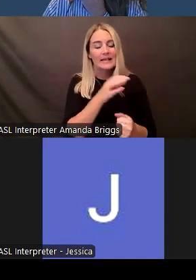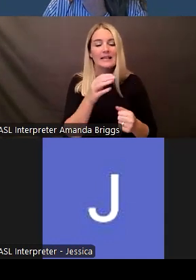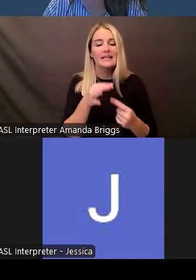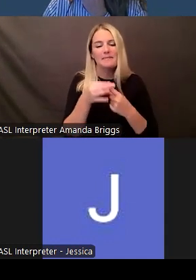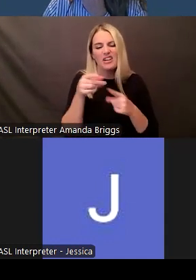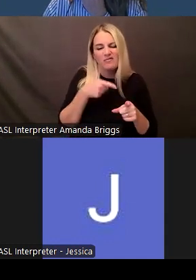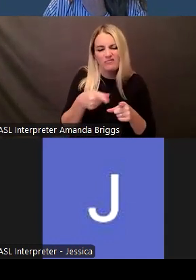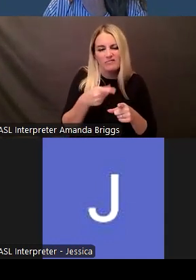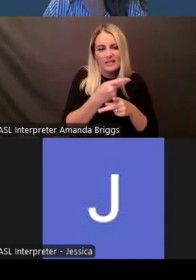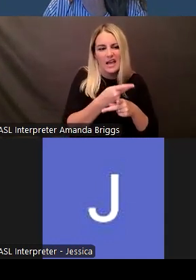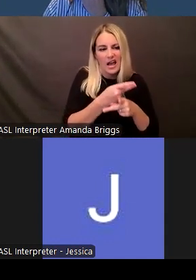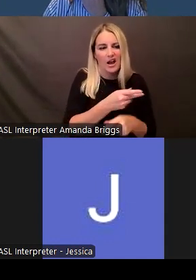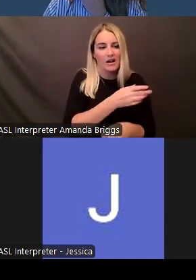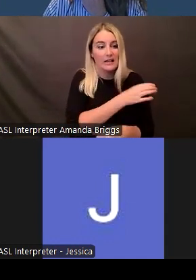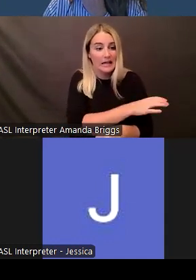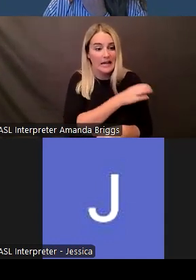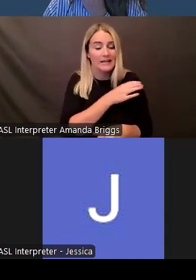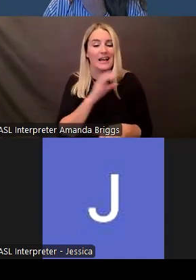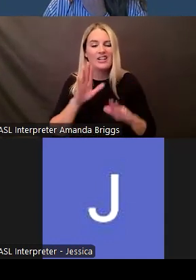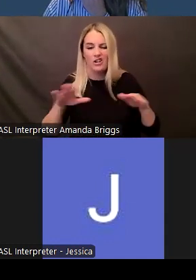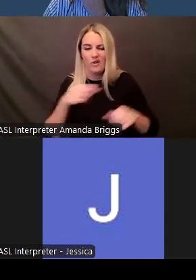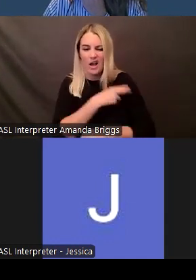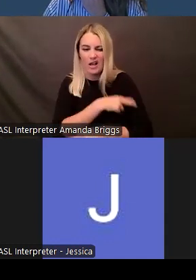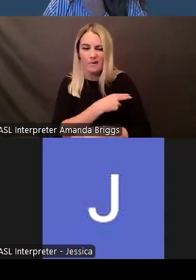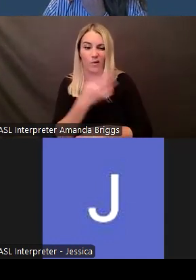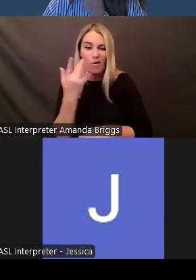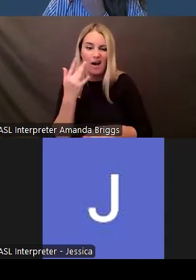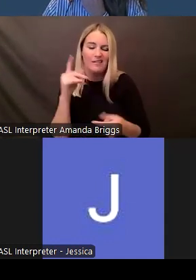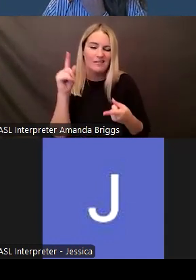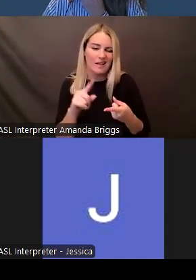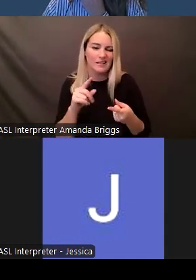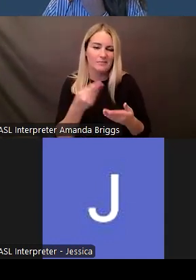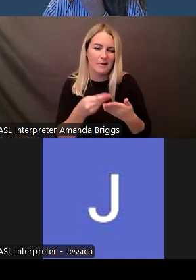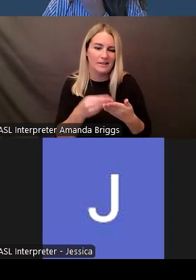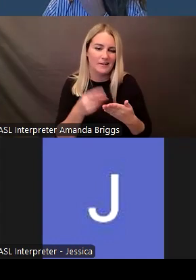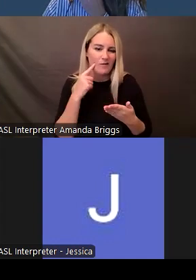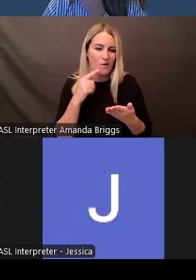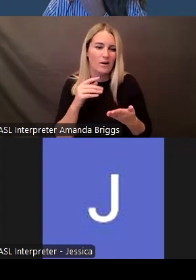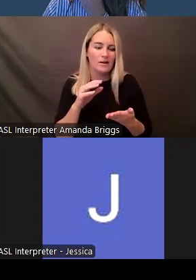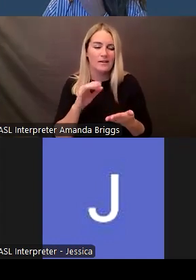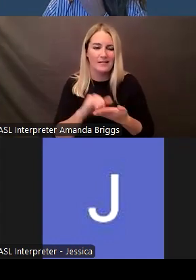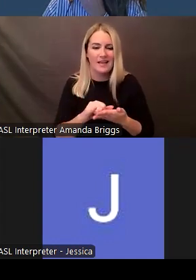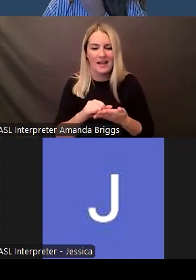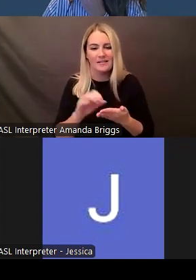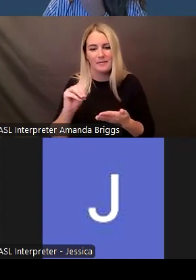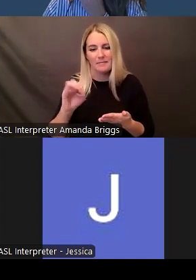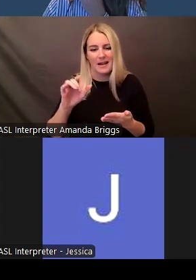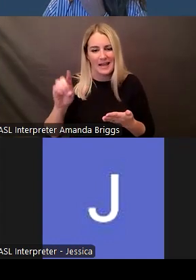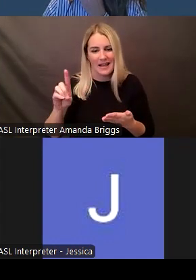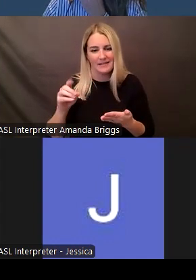because there's less money in Medicaid spending. One more slide.